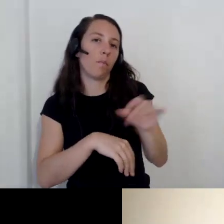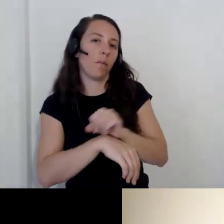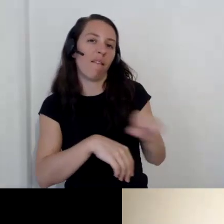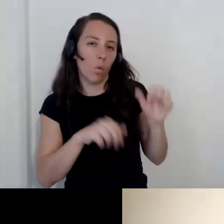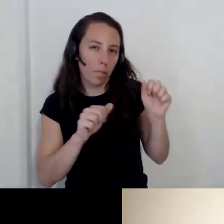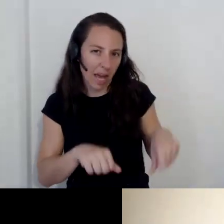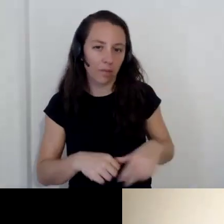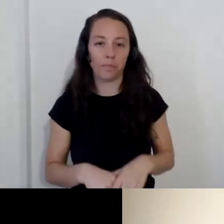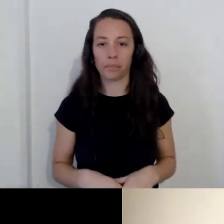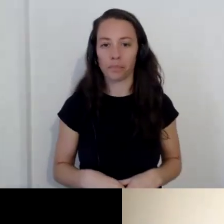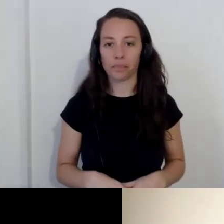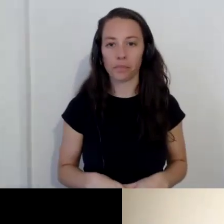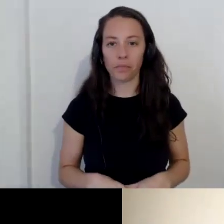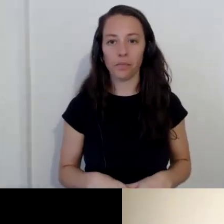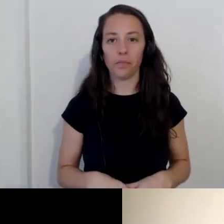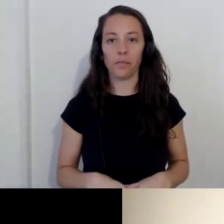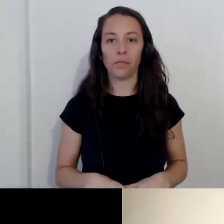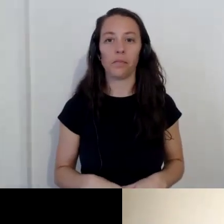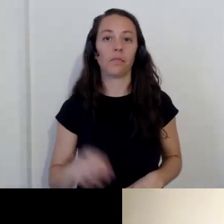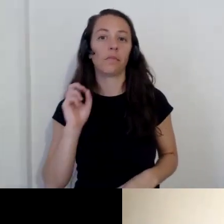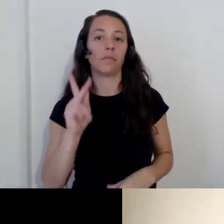Okay. Someone else says I'm an acrylic painting